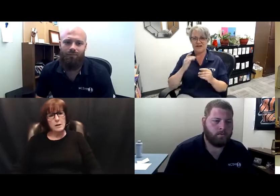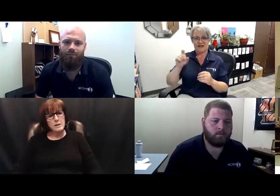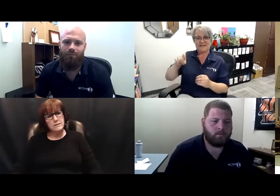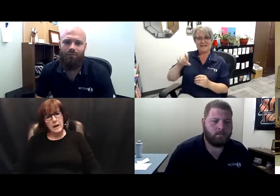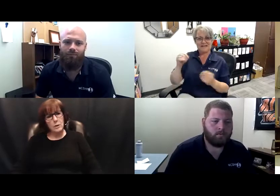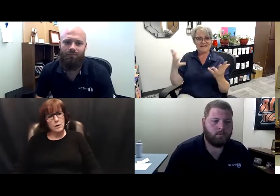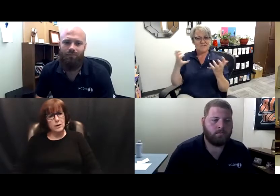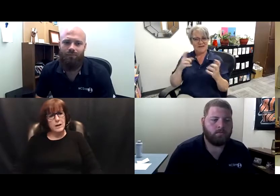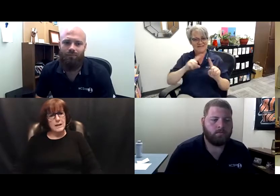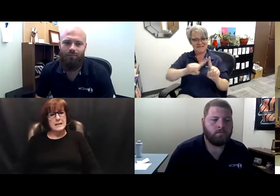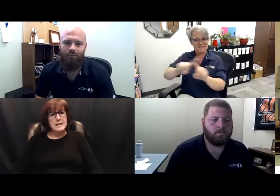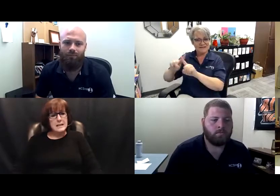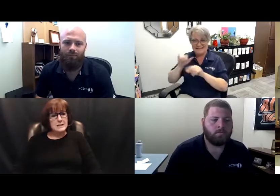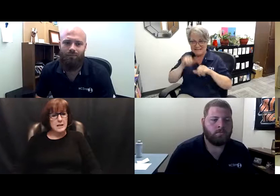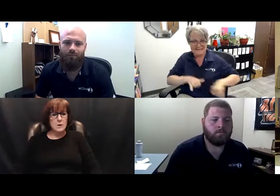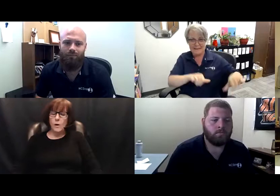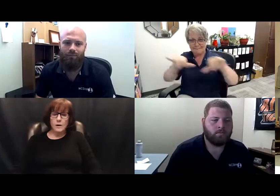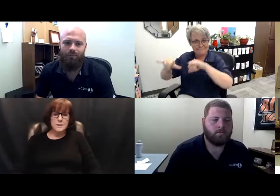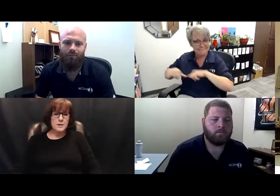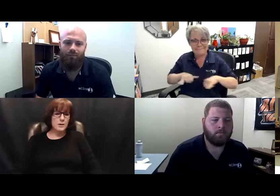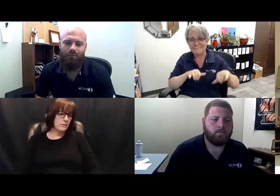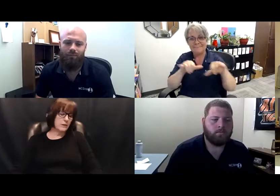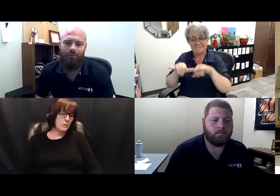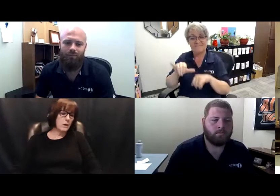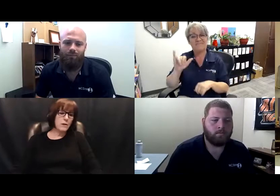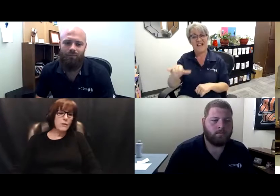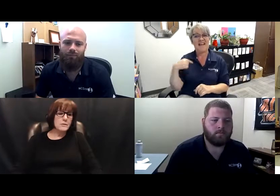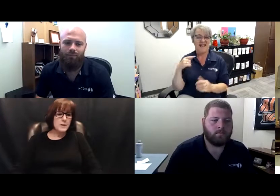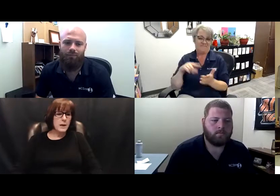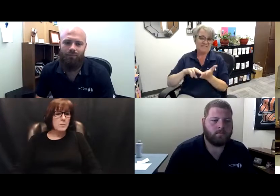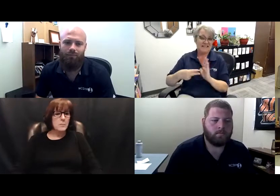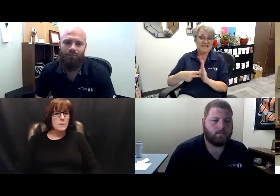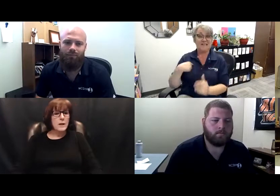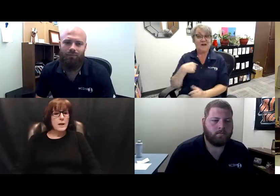of our needs and wants are different. We're not all the same